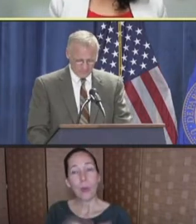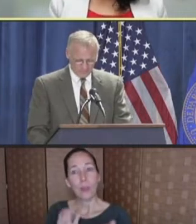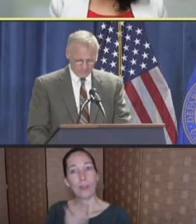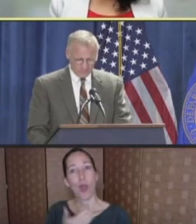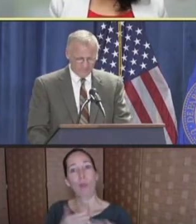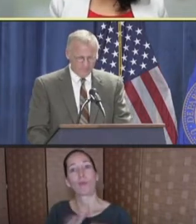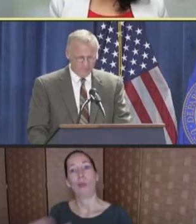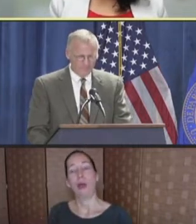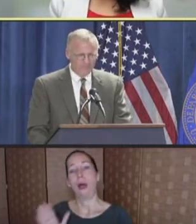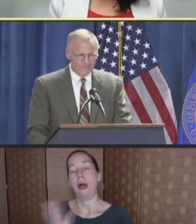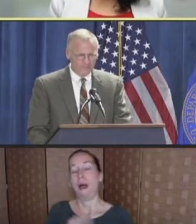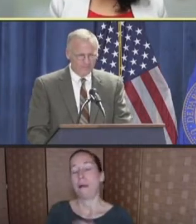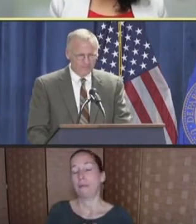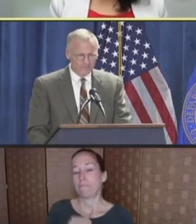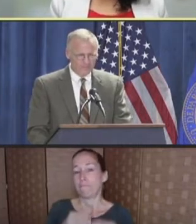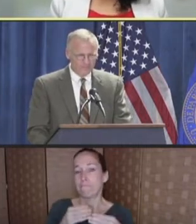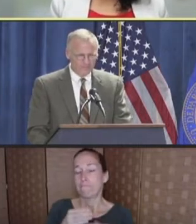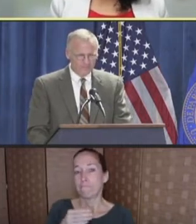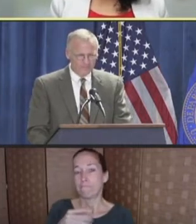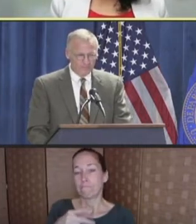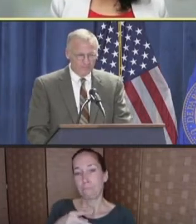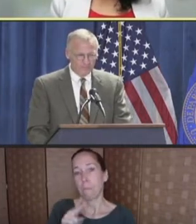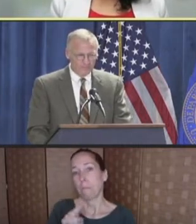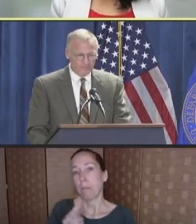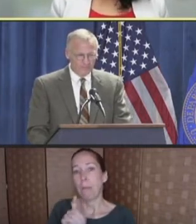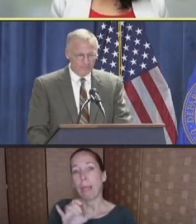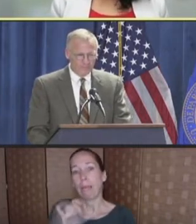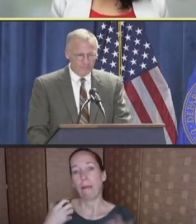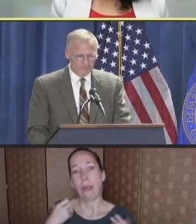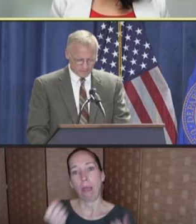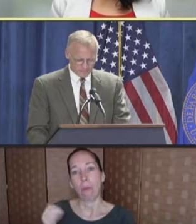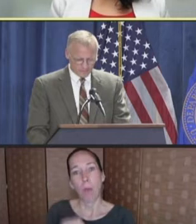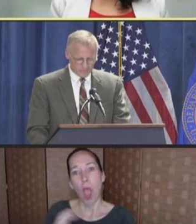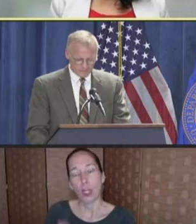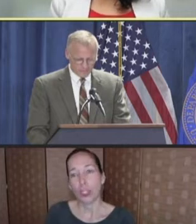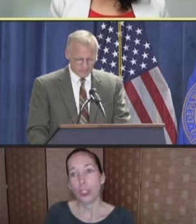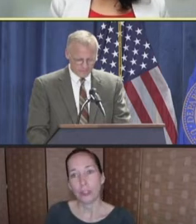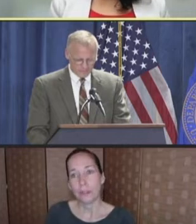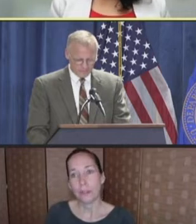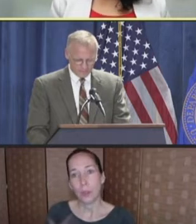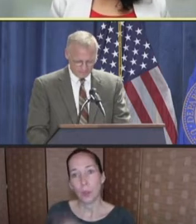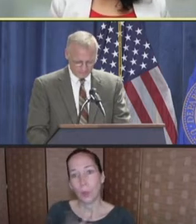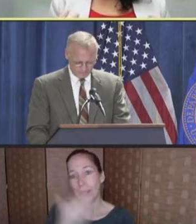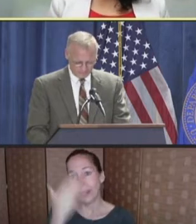Beyond vaccination, we know that health literacy and the ability to detect what is you know,